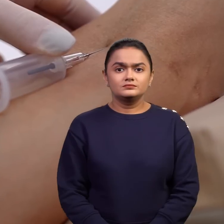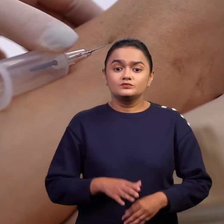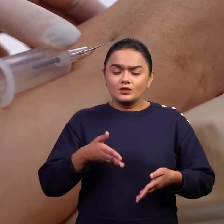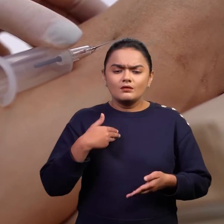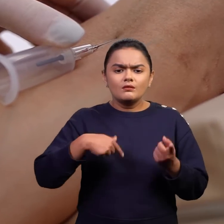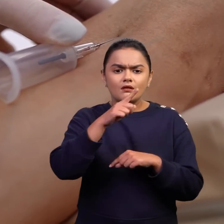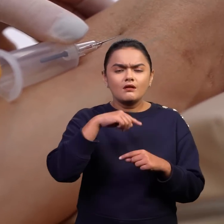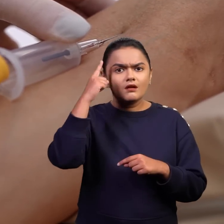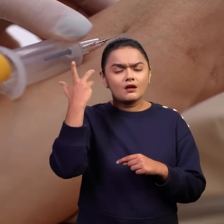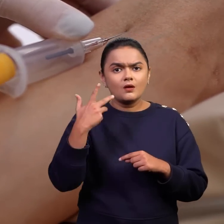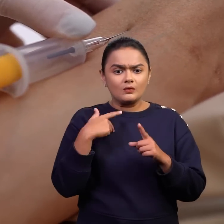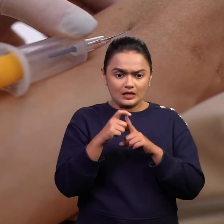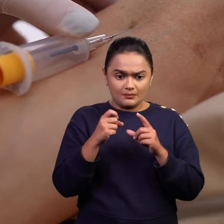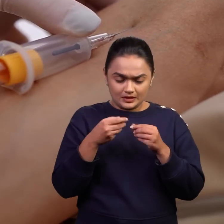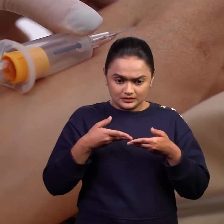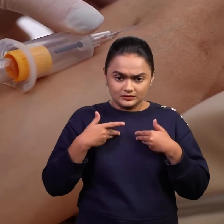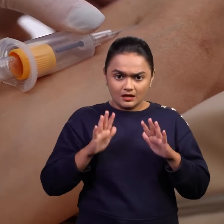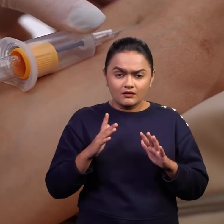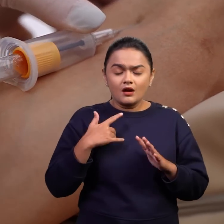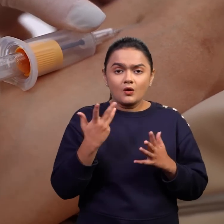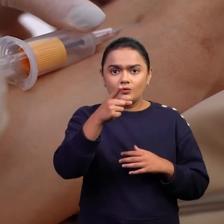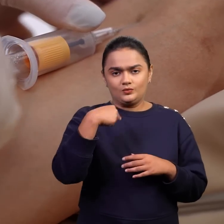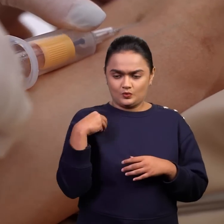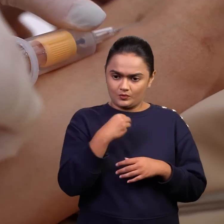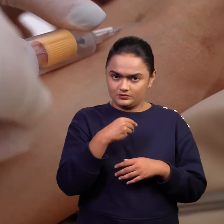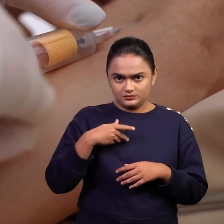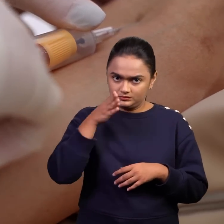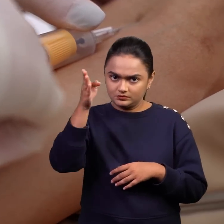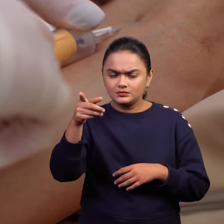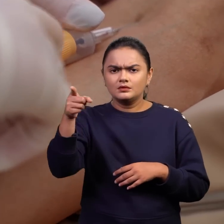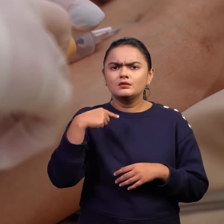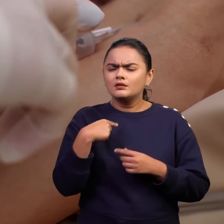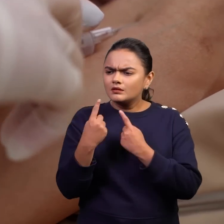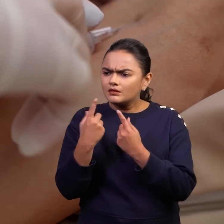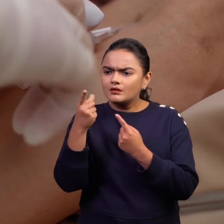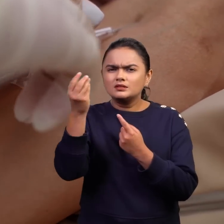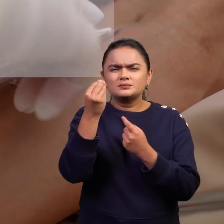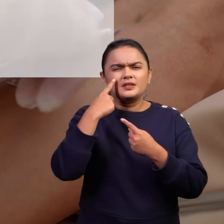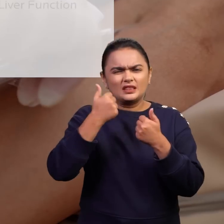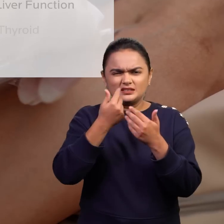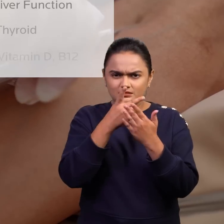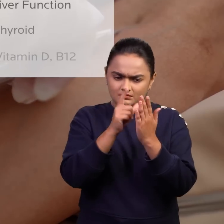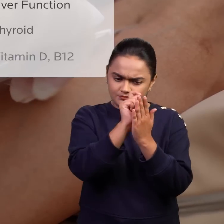How can we know if we have diabetes? When we go to the doctor, they will prescribe some tests.